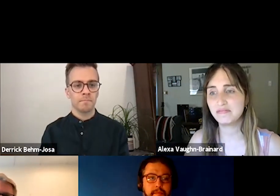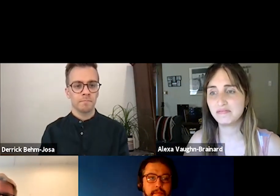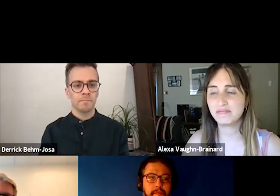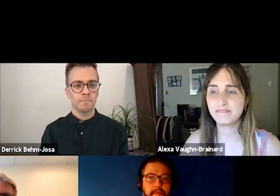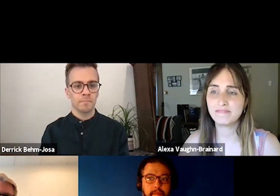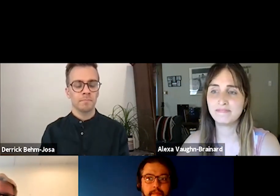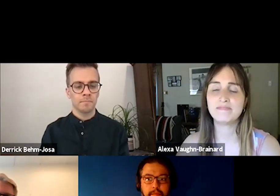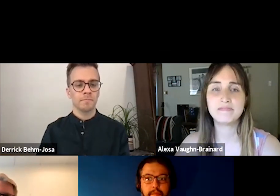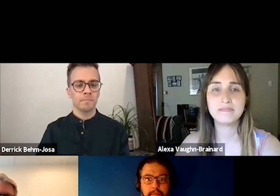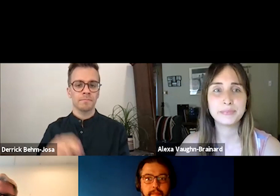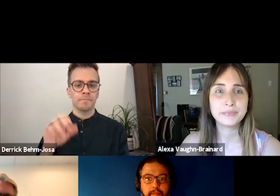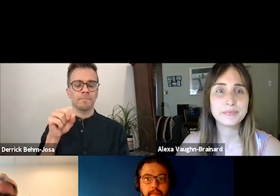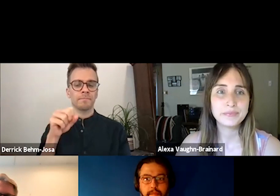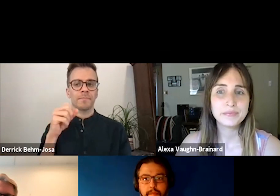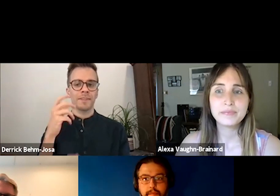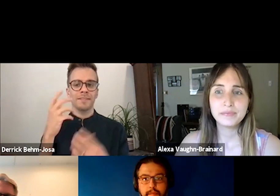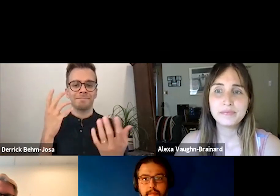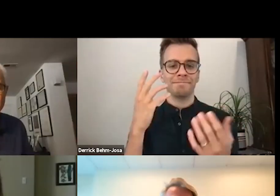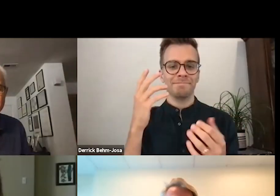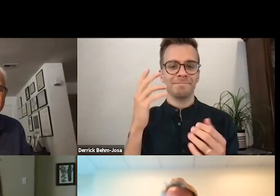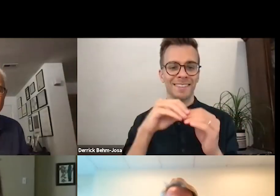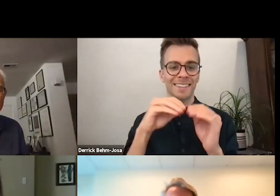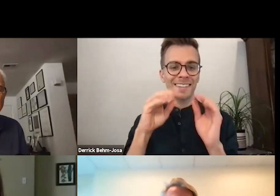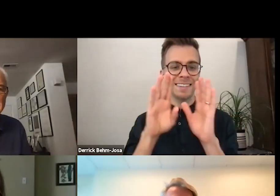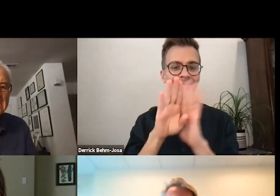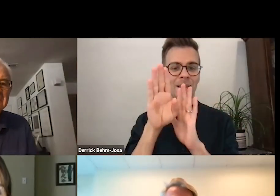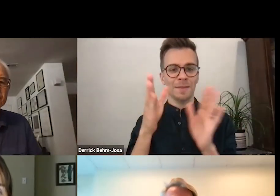the consultant at JBG?